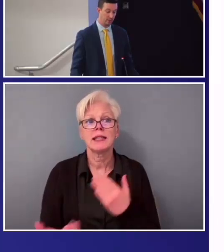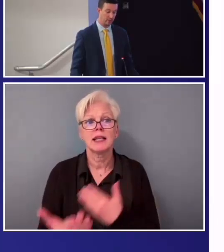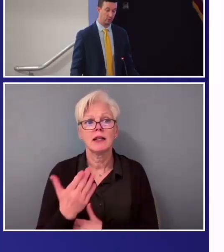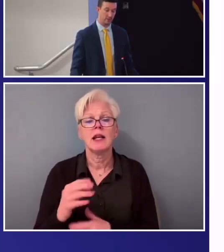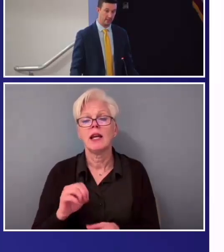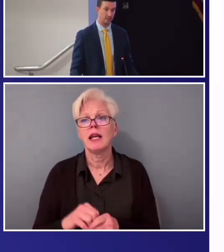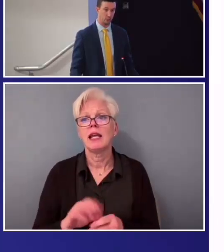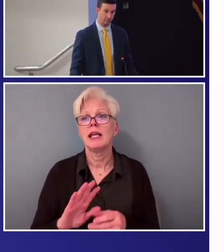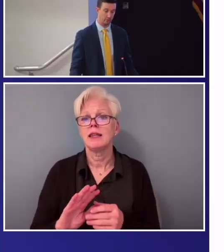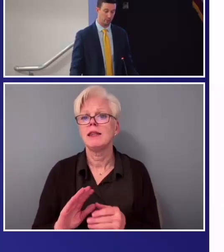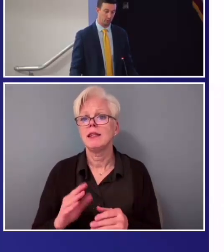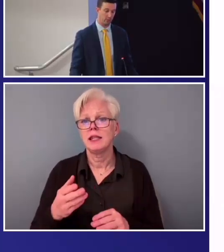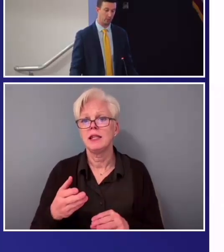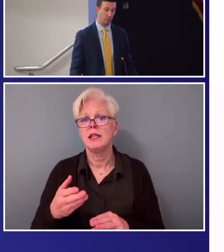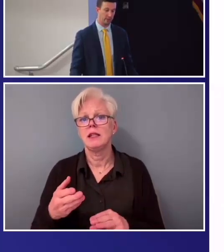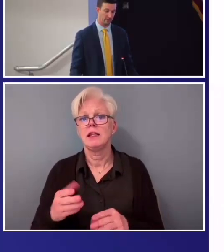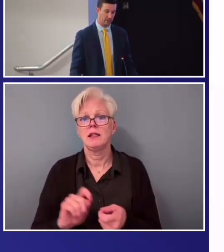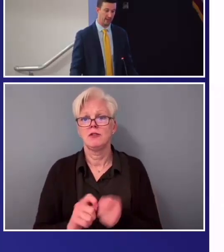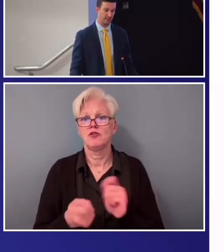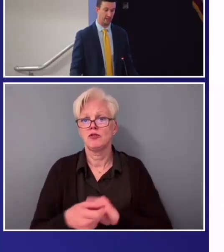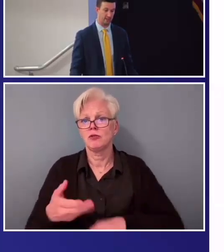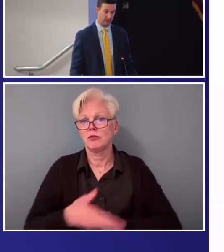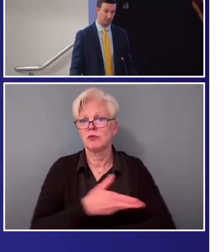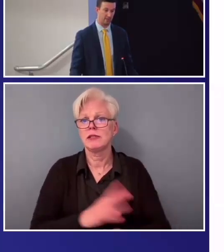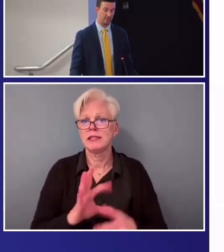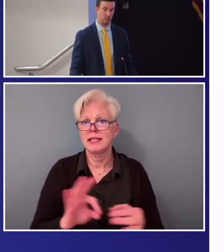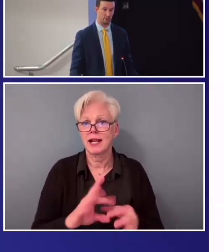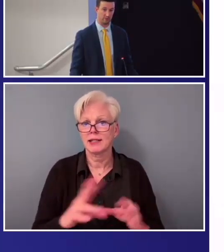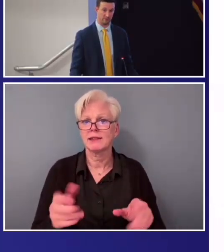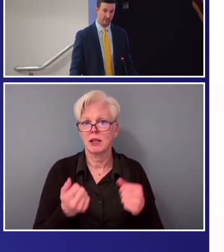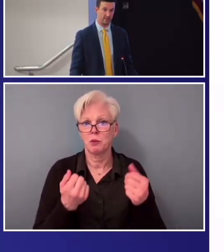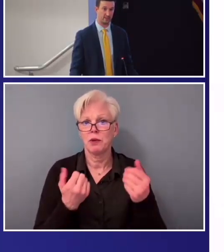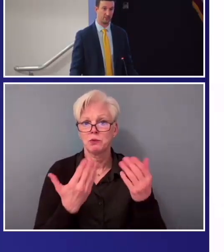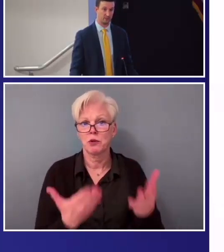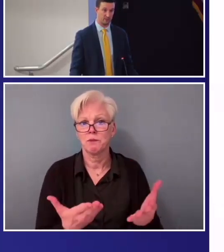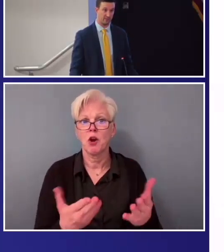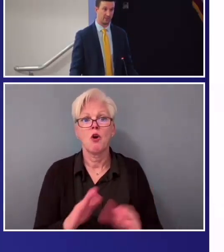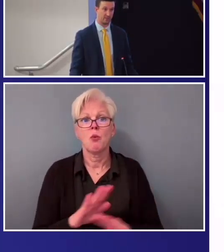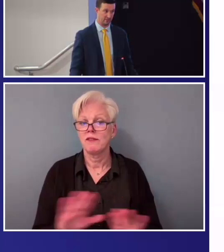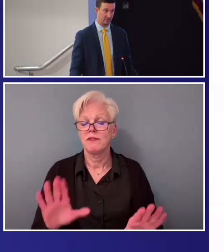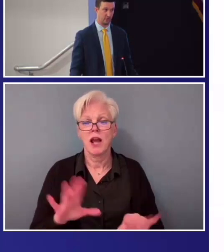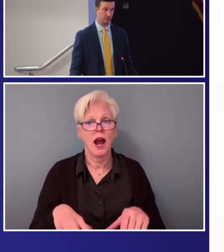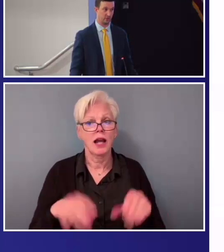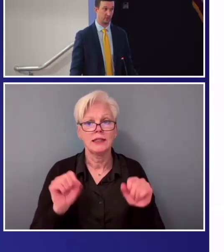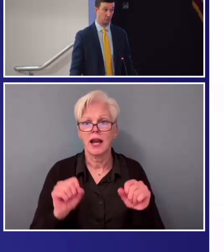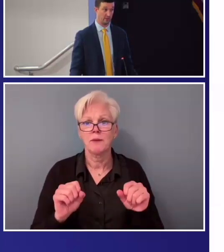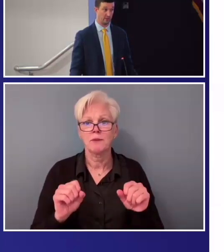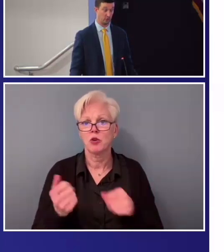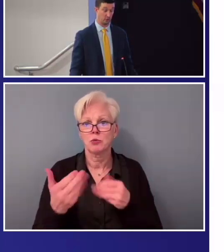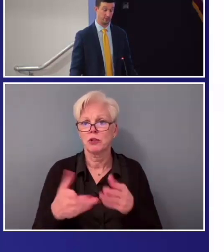amendatory text that we've proposed, we have not adopted or provided specific definitions for these terms.